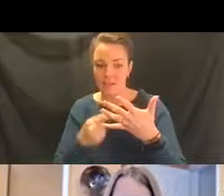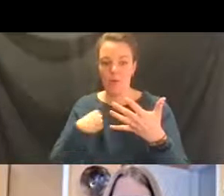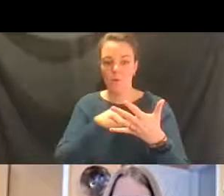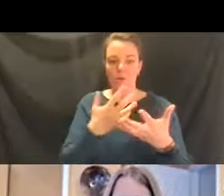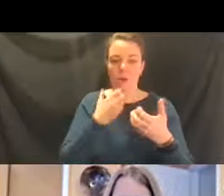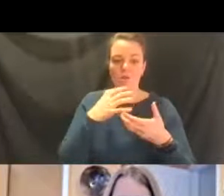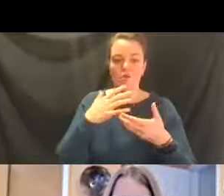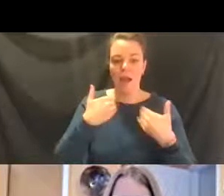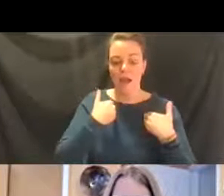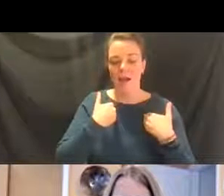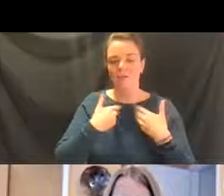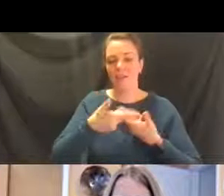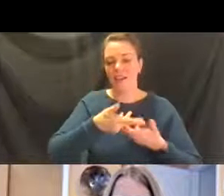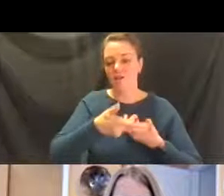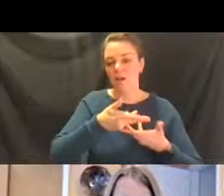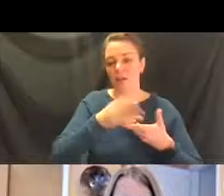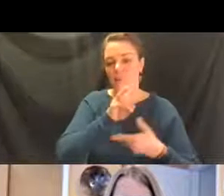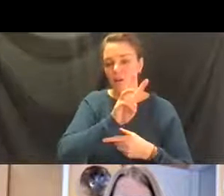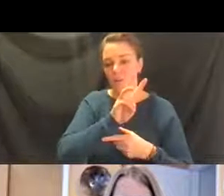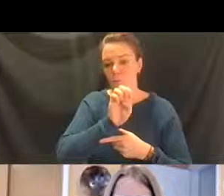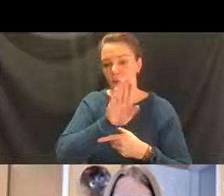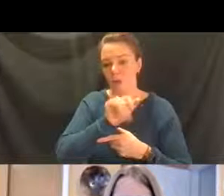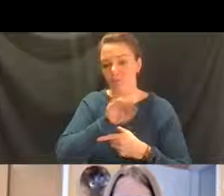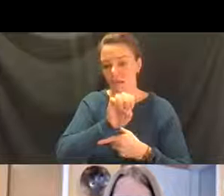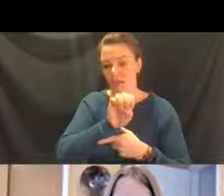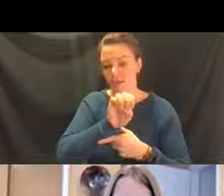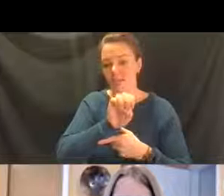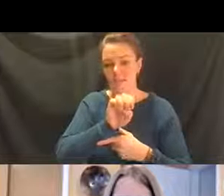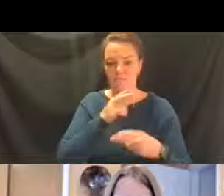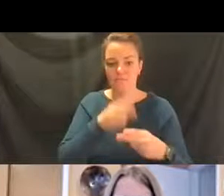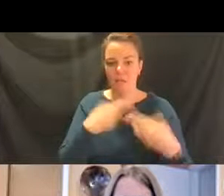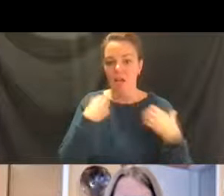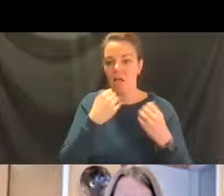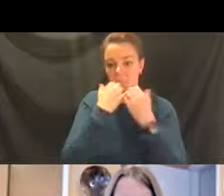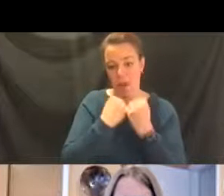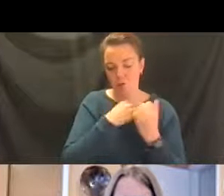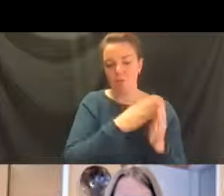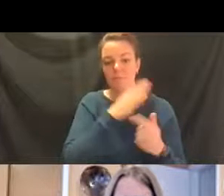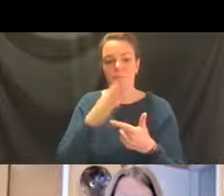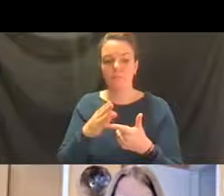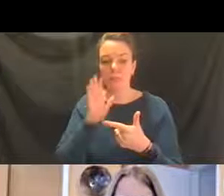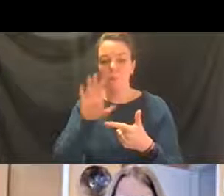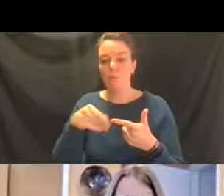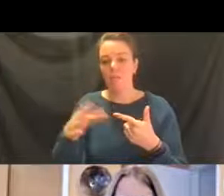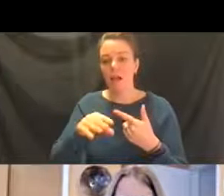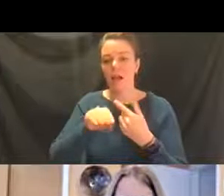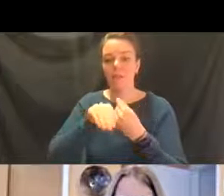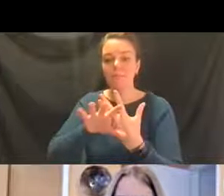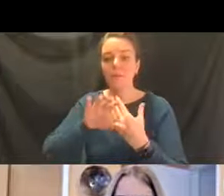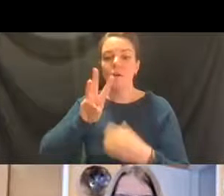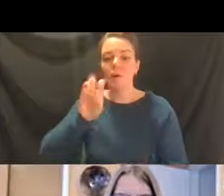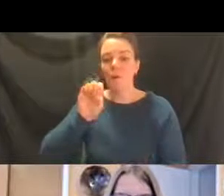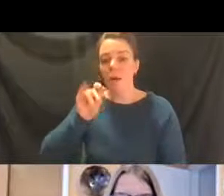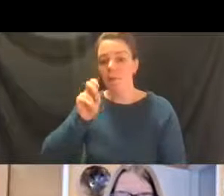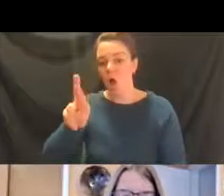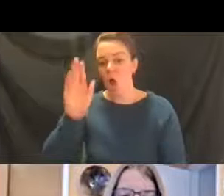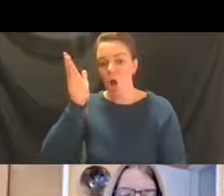website. We also provide a webinar series annual webinar series that's related to the healthy brain